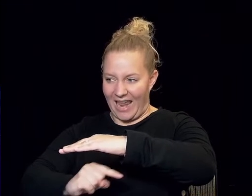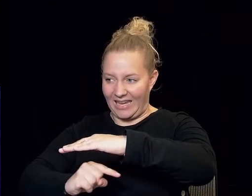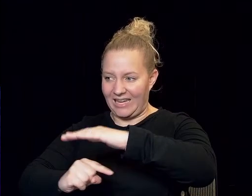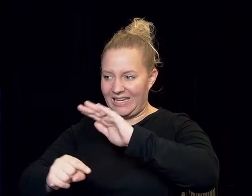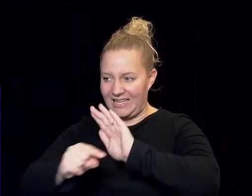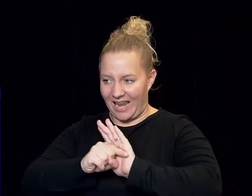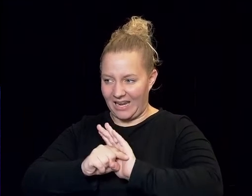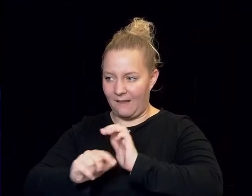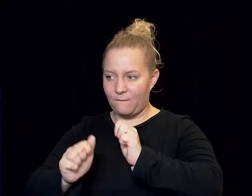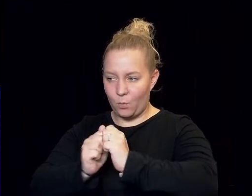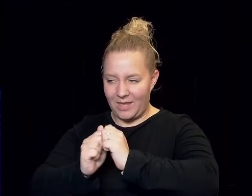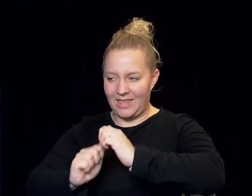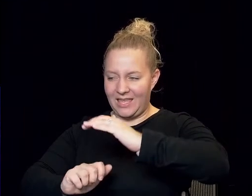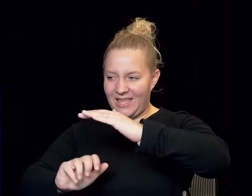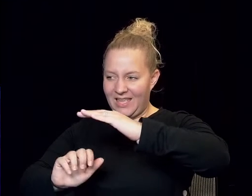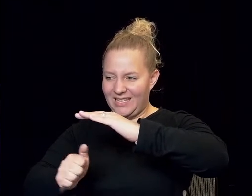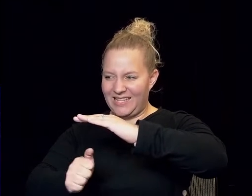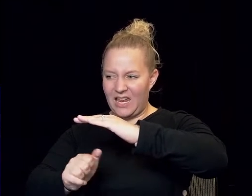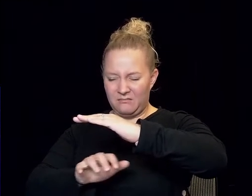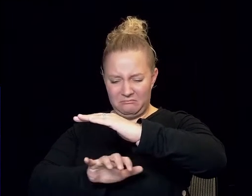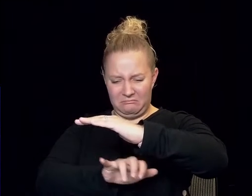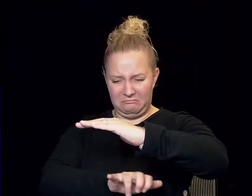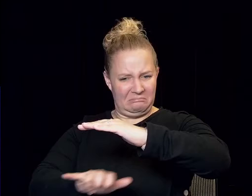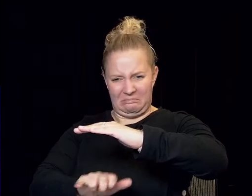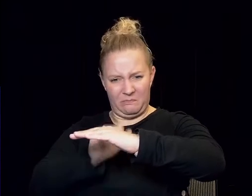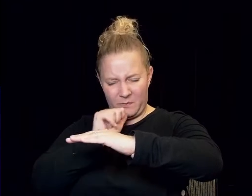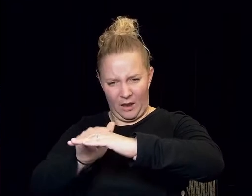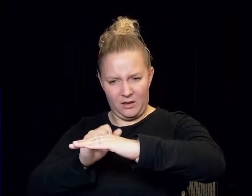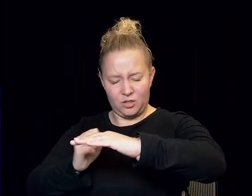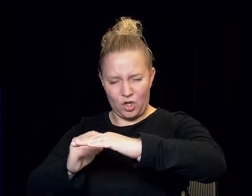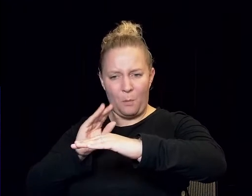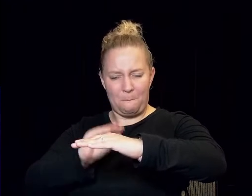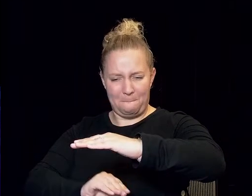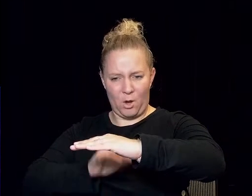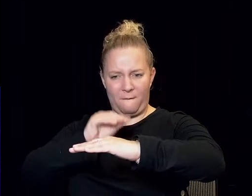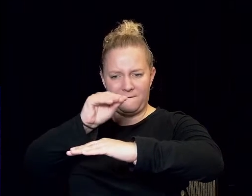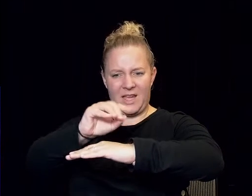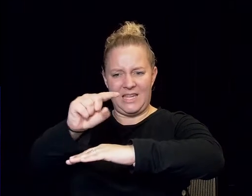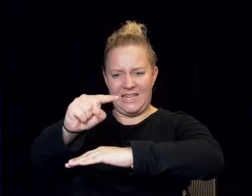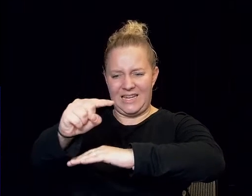you would not have that same denominator. So, I went ahead and just kind of pulled this negative and I